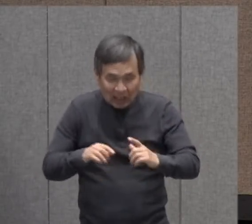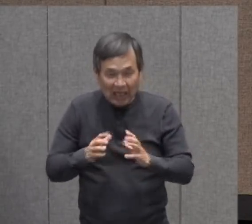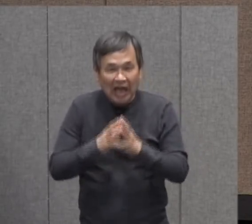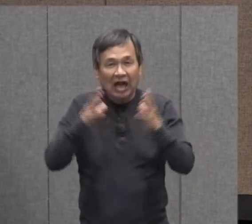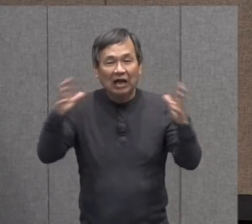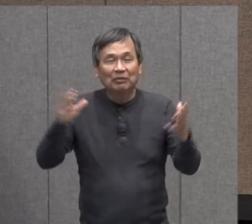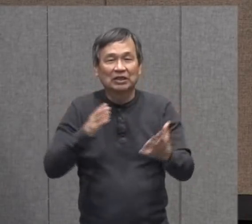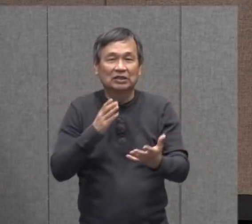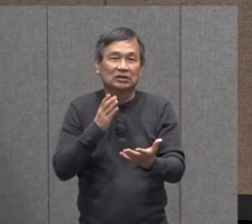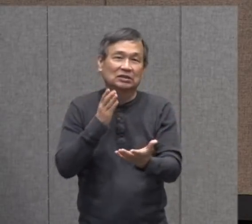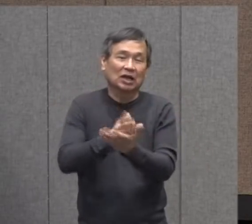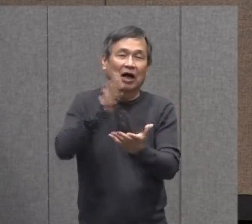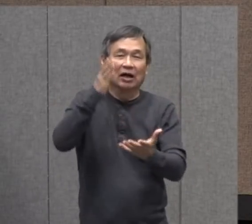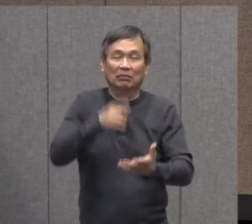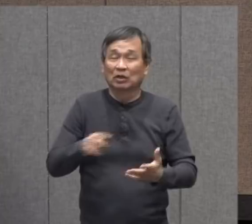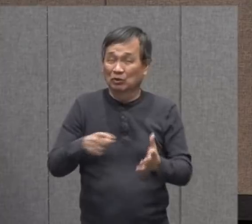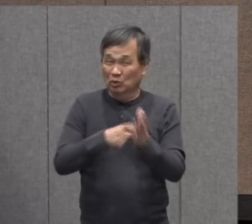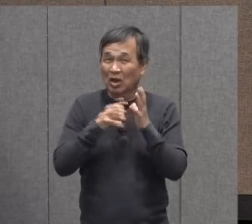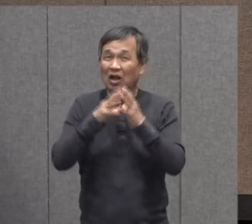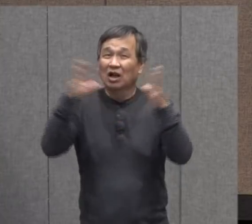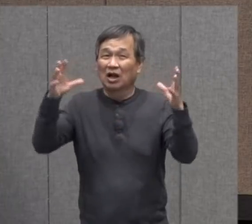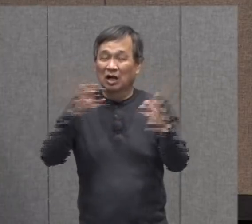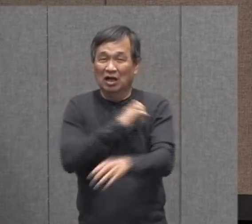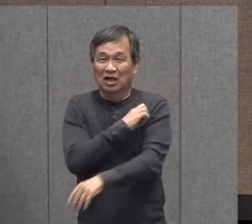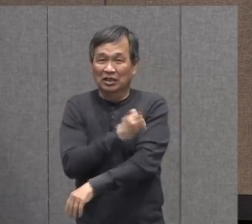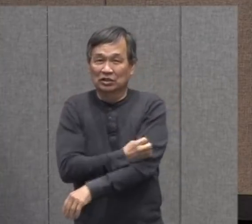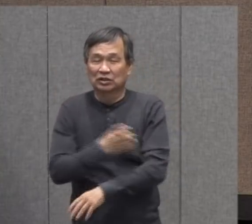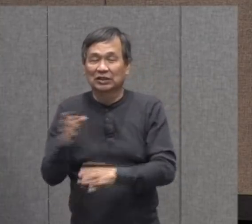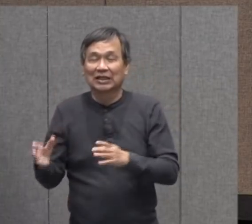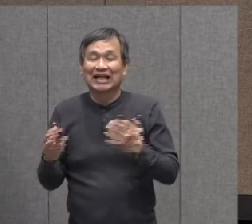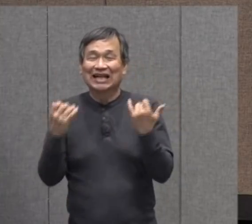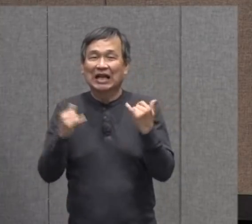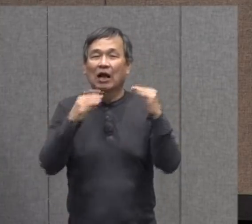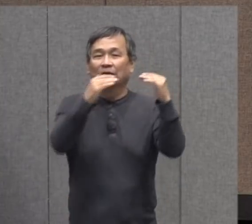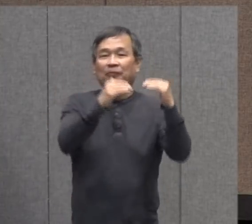Another investigation we can do to start thinking about kinetic energy